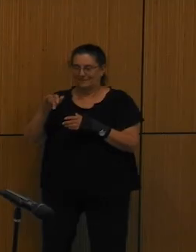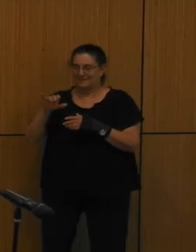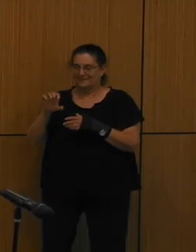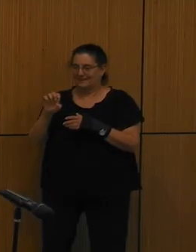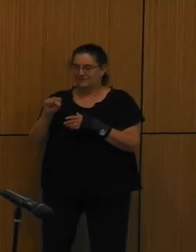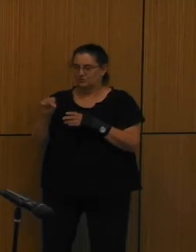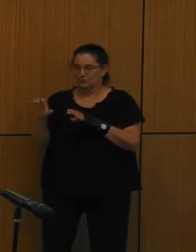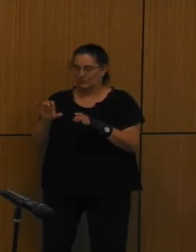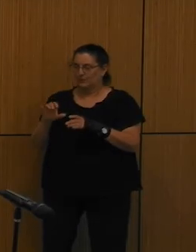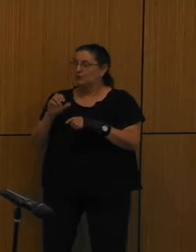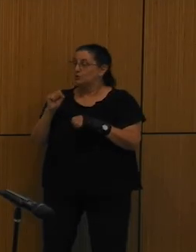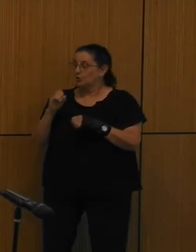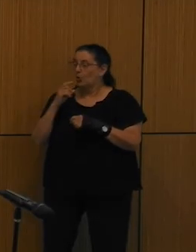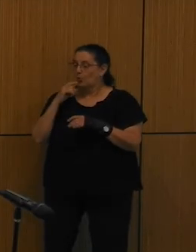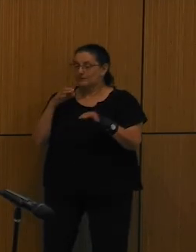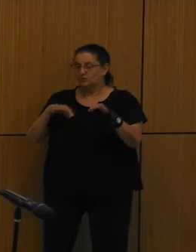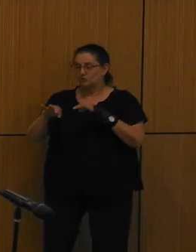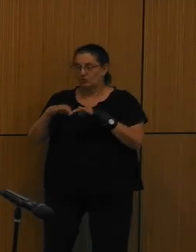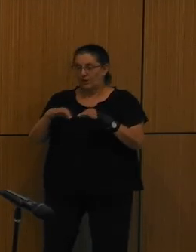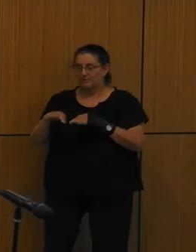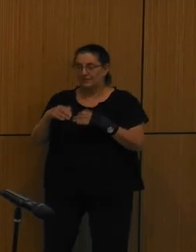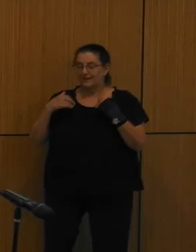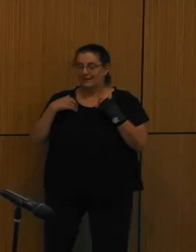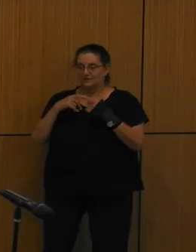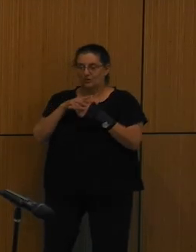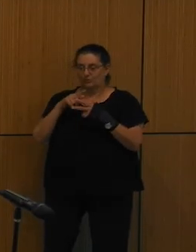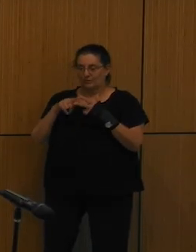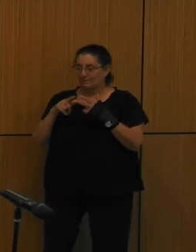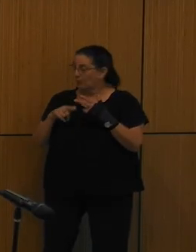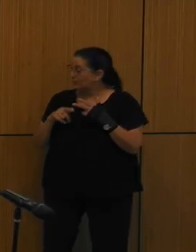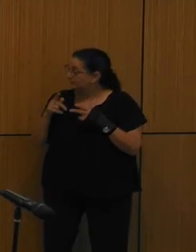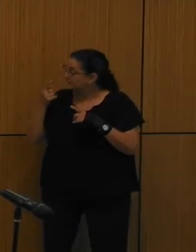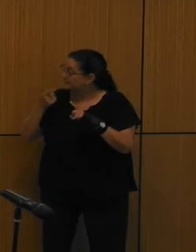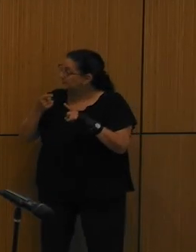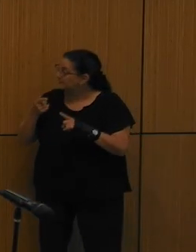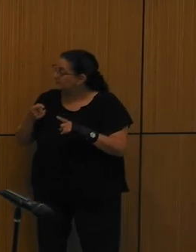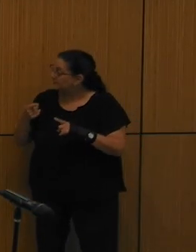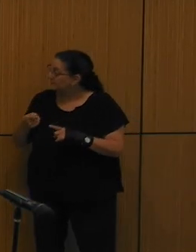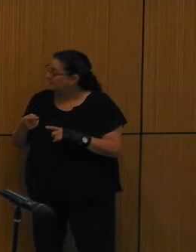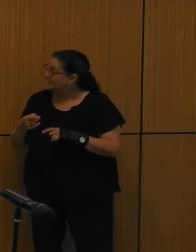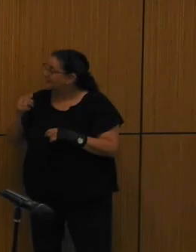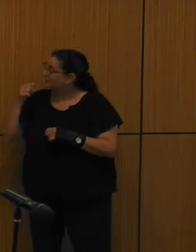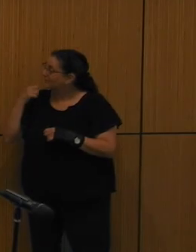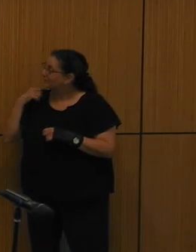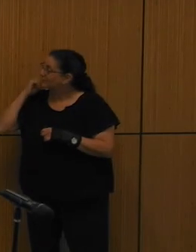So we described it. It's got three points. So we described it after and I cheated. That's Neptune.